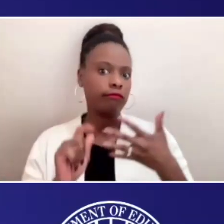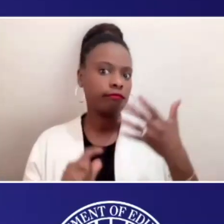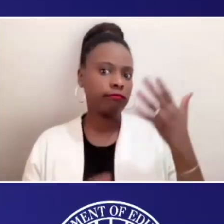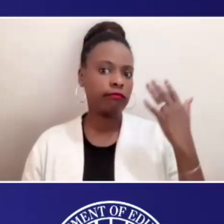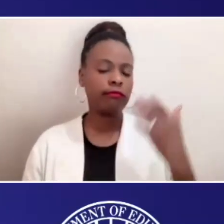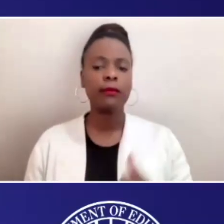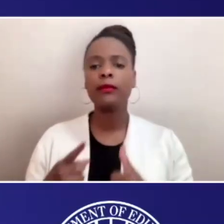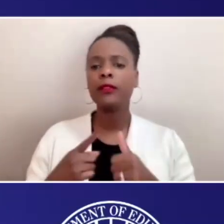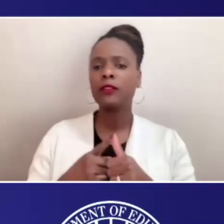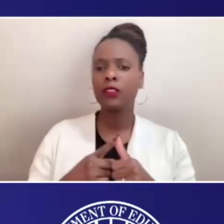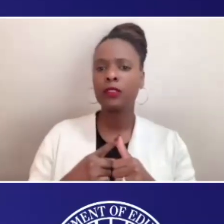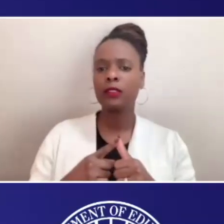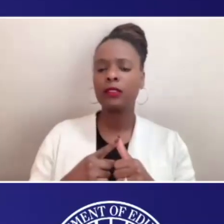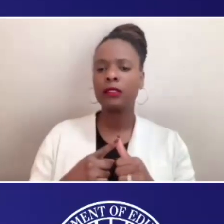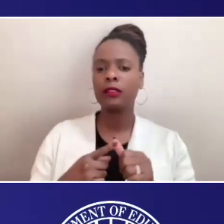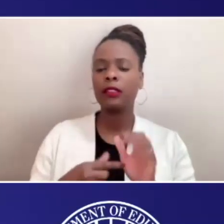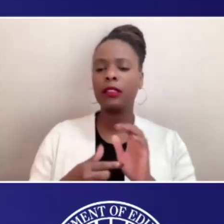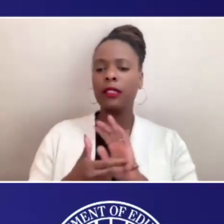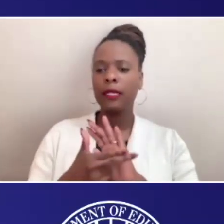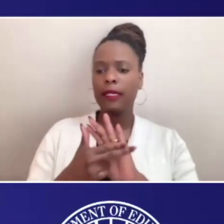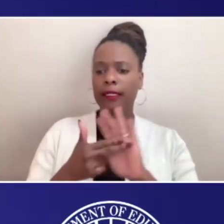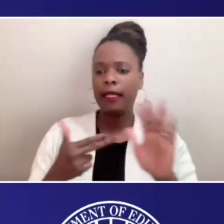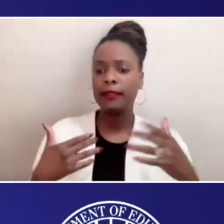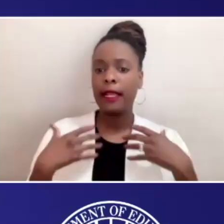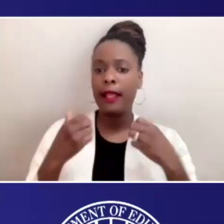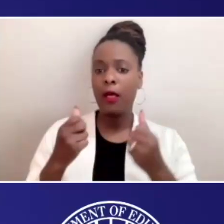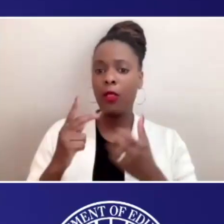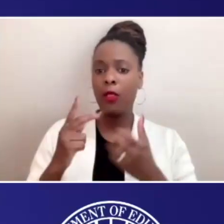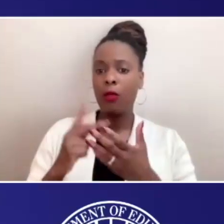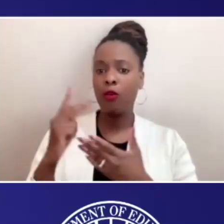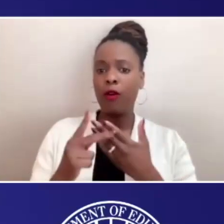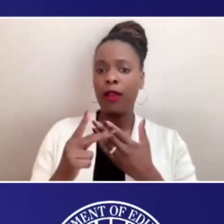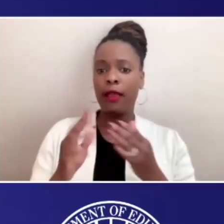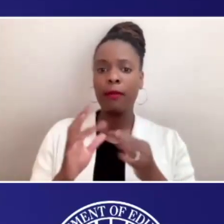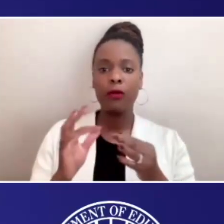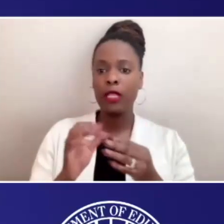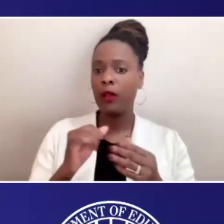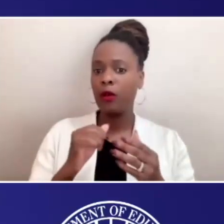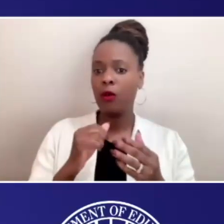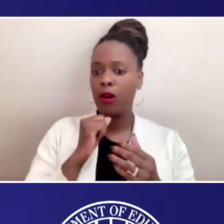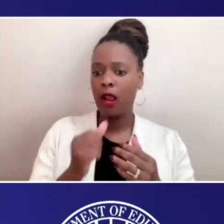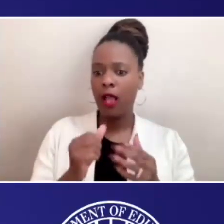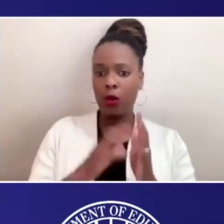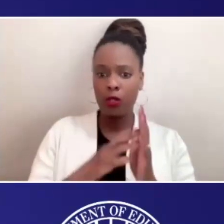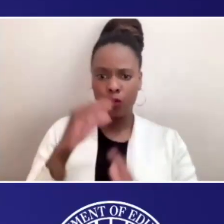the designated health programs, you said we would not learn that today. I might be conflating topics